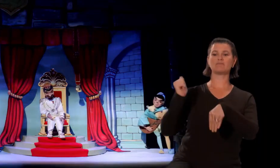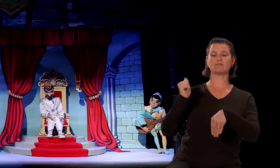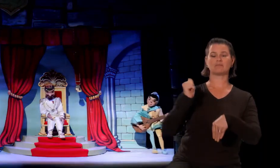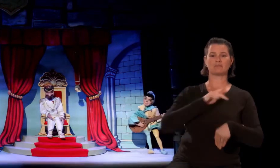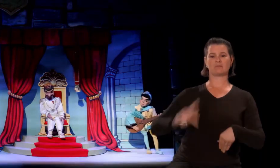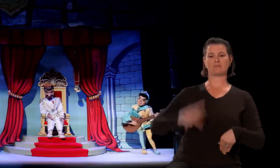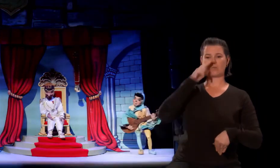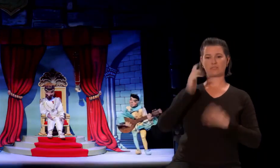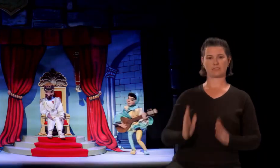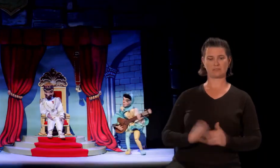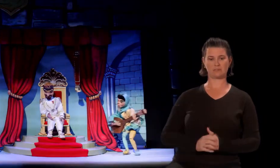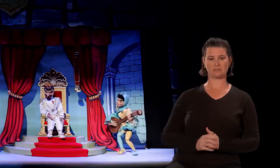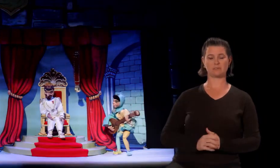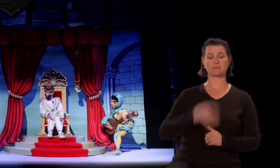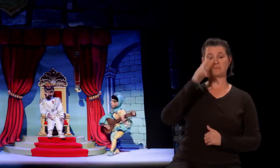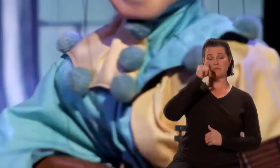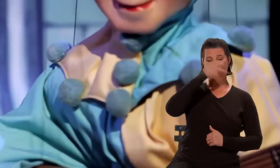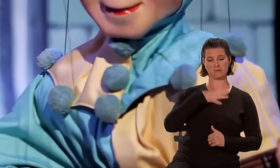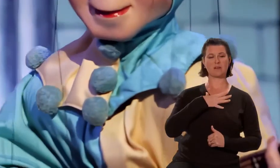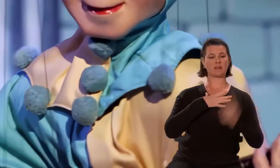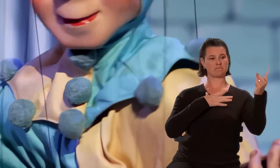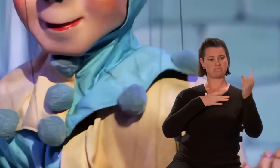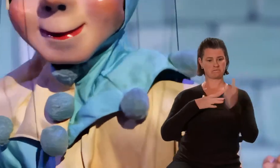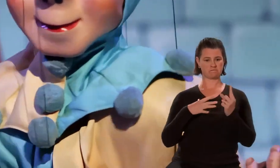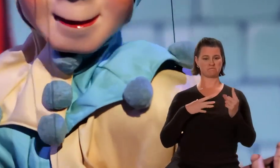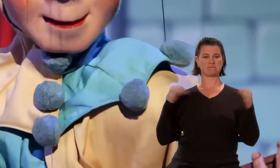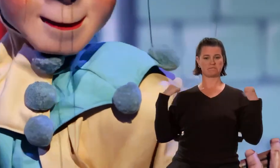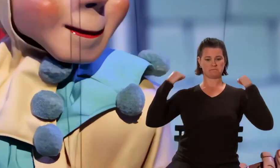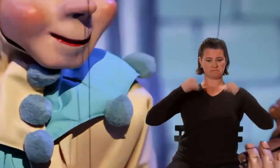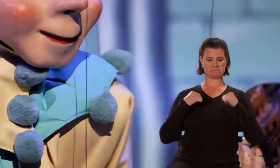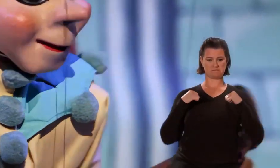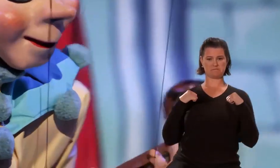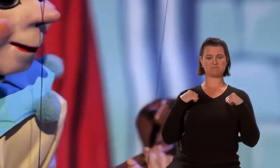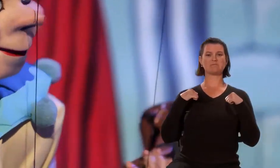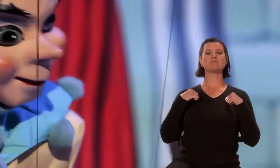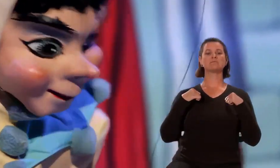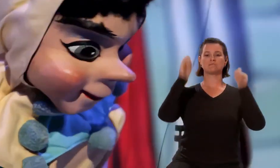The jester came into the throne room in his motley and his cap and bells, and sat at the foot of the throne.